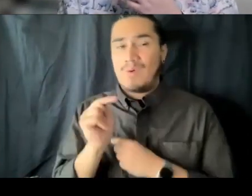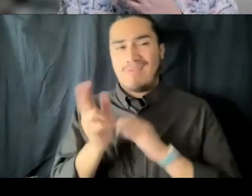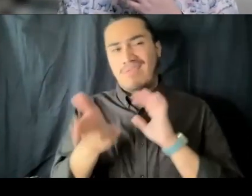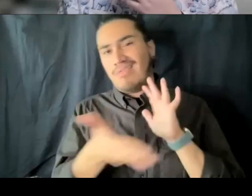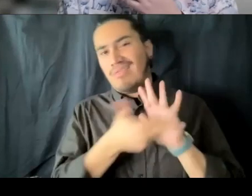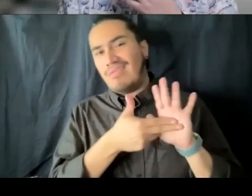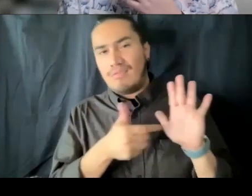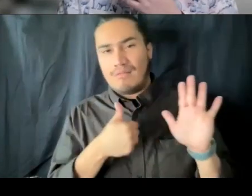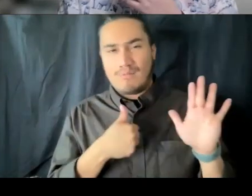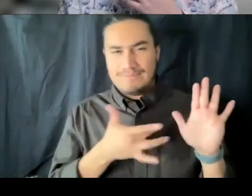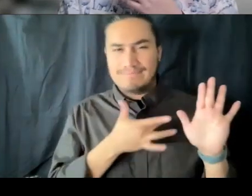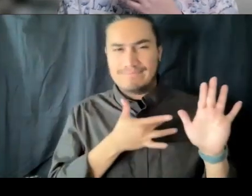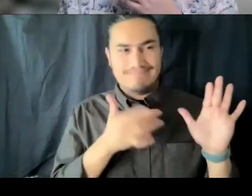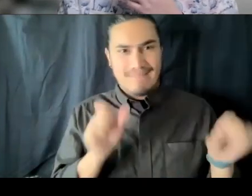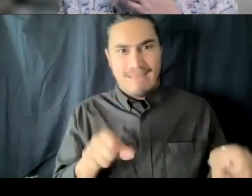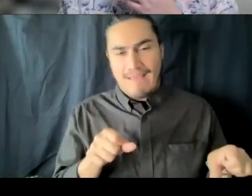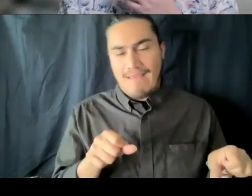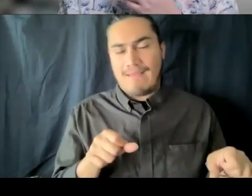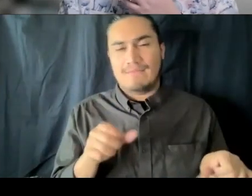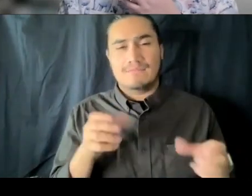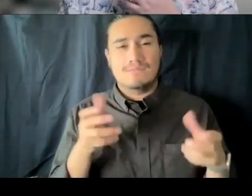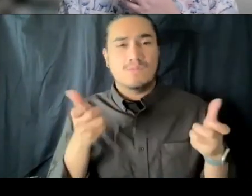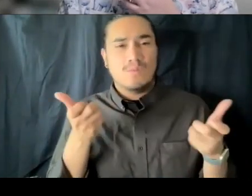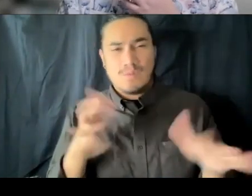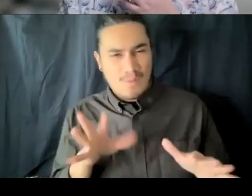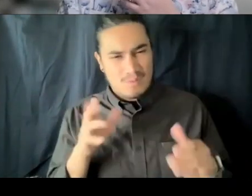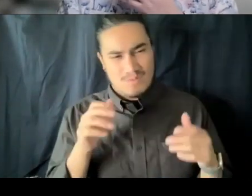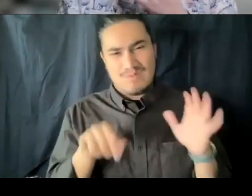who we're offering support to and how we offer support.